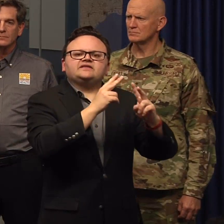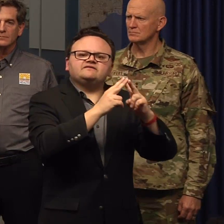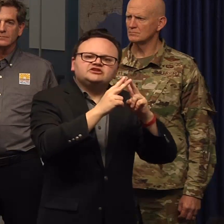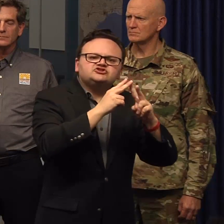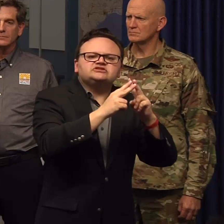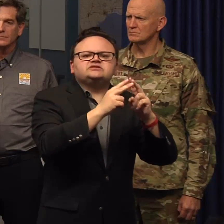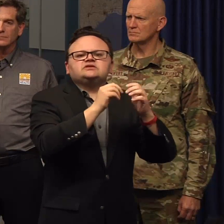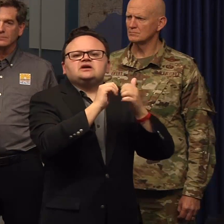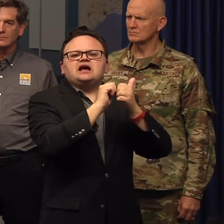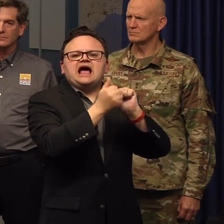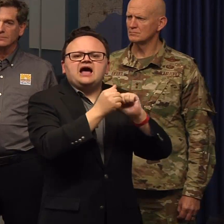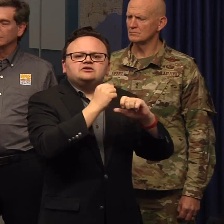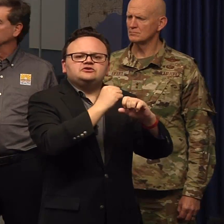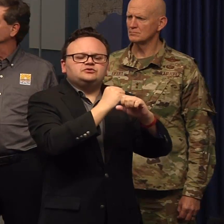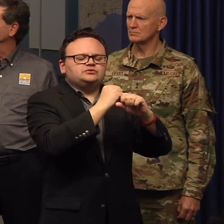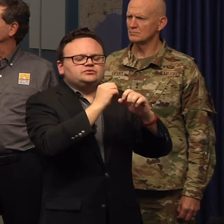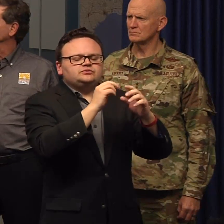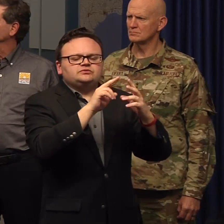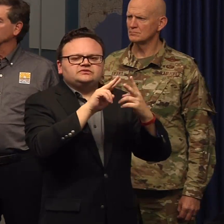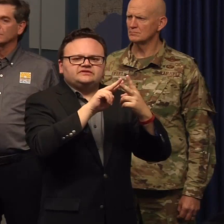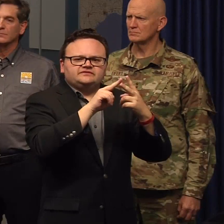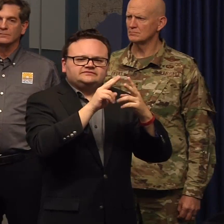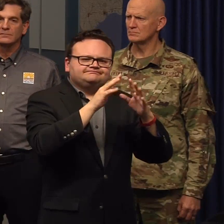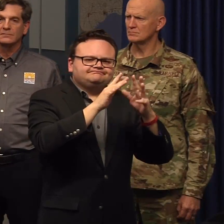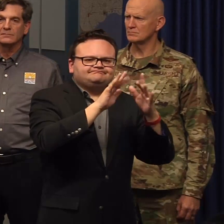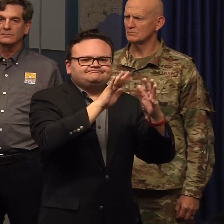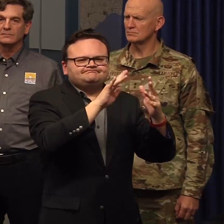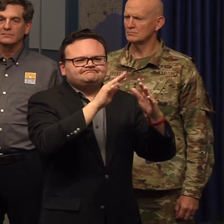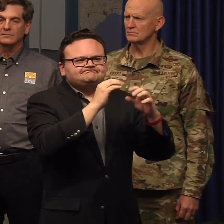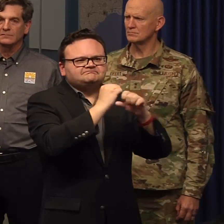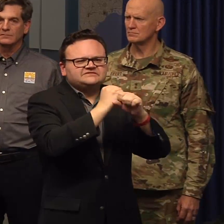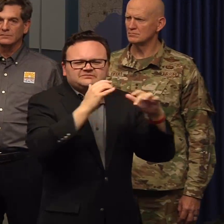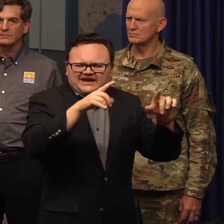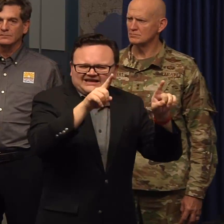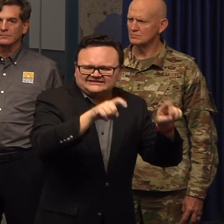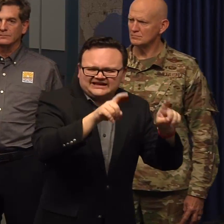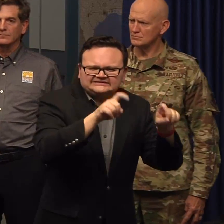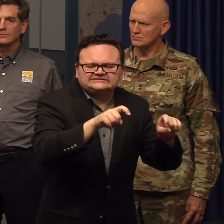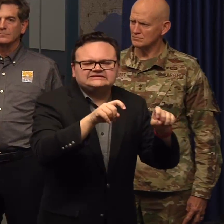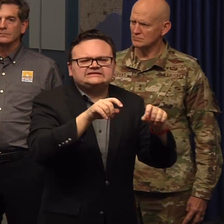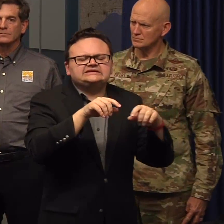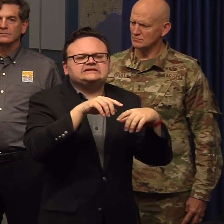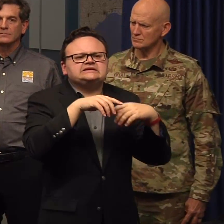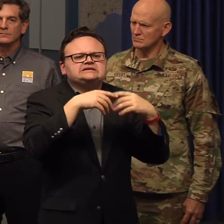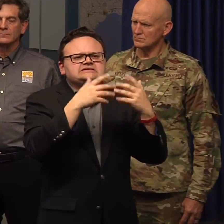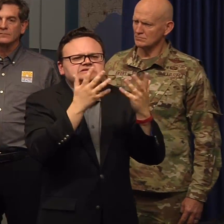UNIVERSITY OF FLORIDA TO DO A PROGRAM IN CONJUNCTION WITH THE